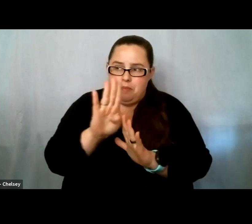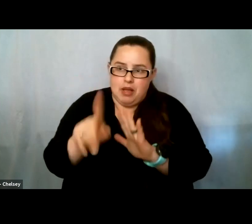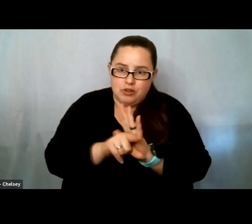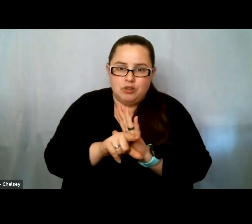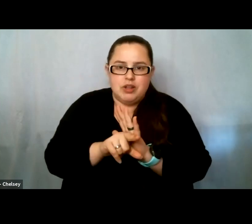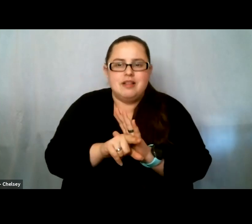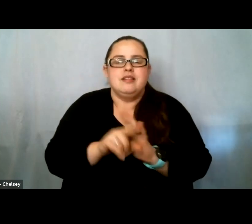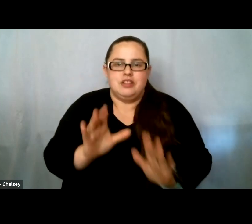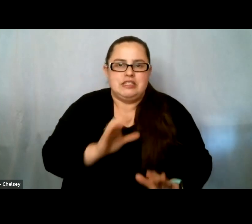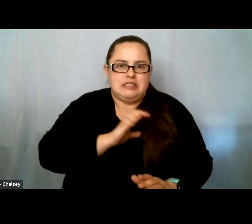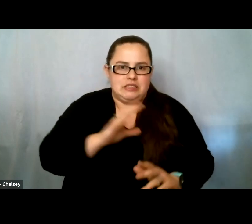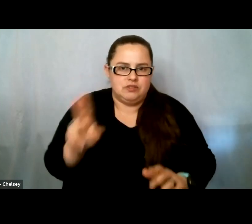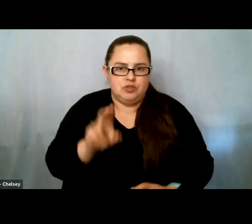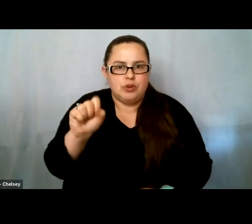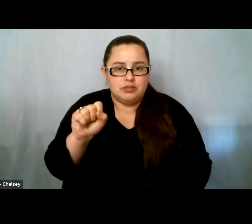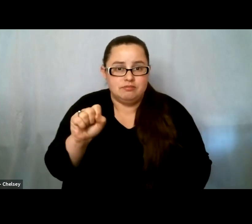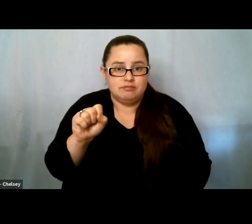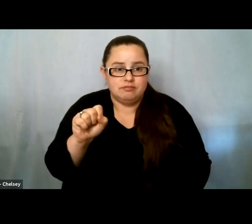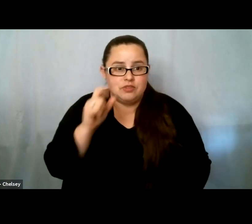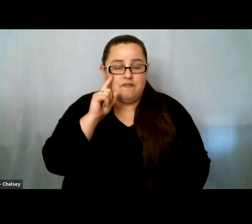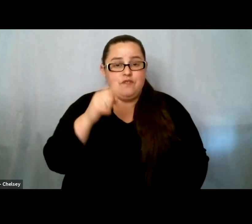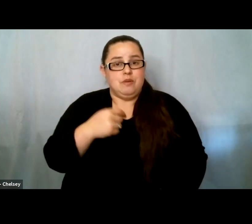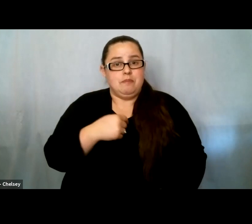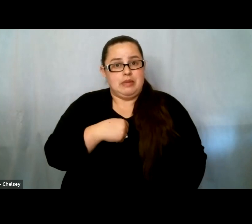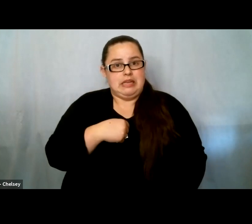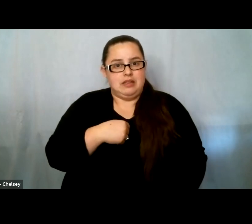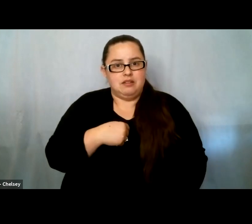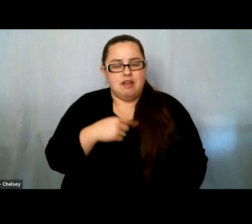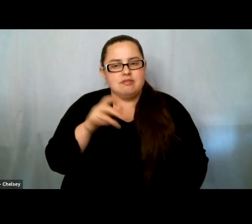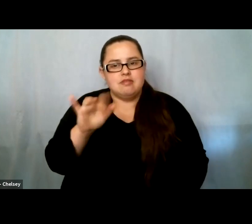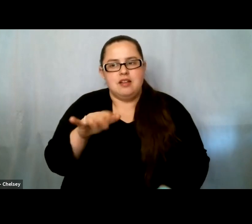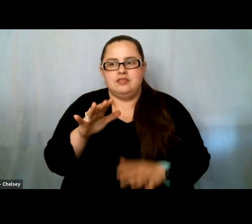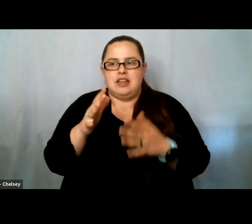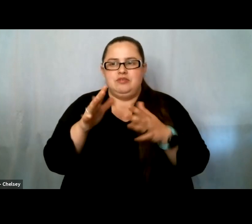of the United States. For me, at least, that's that great experiment, a constantly